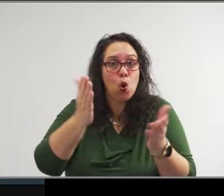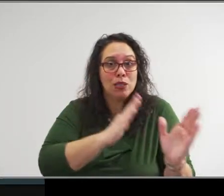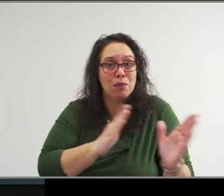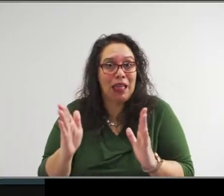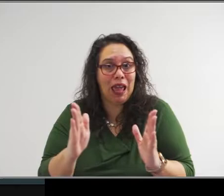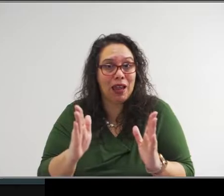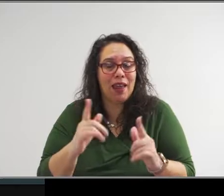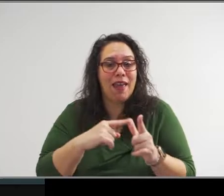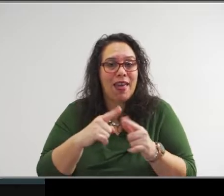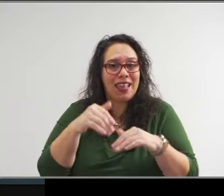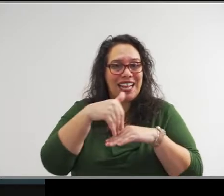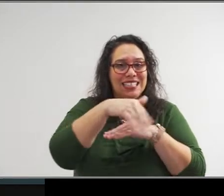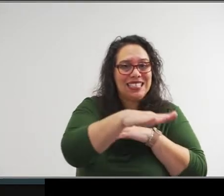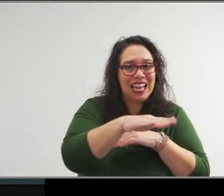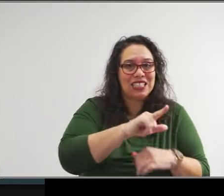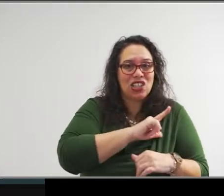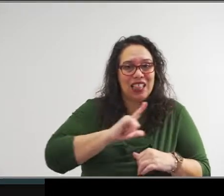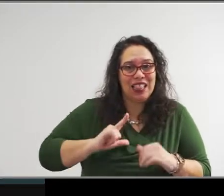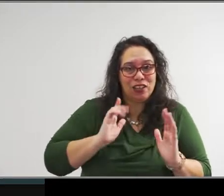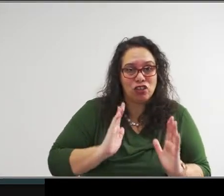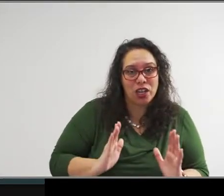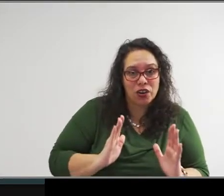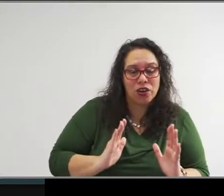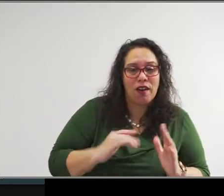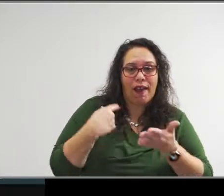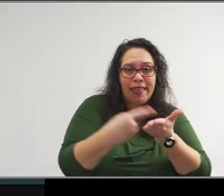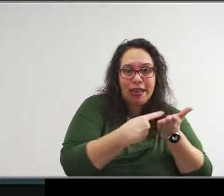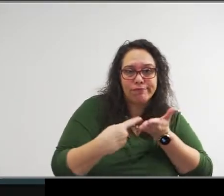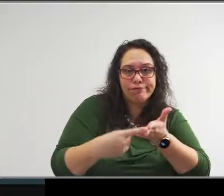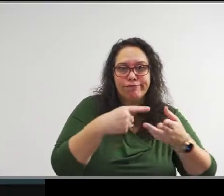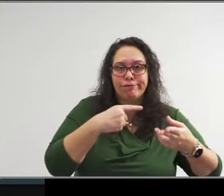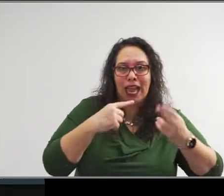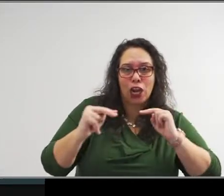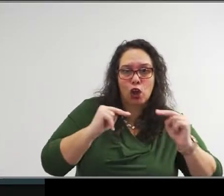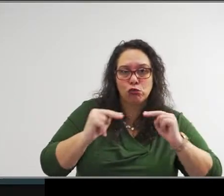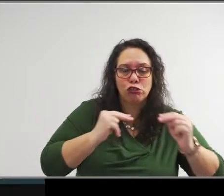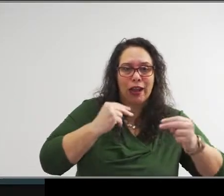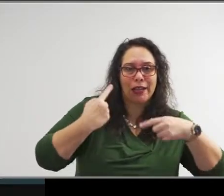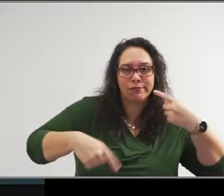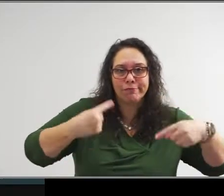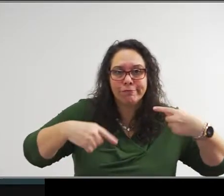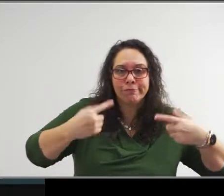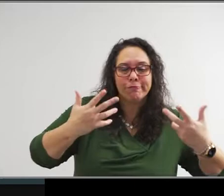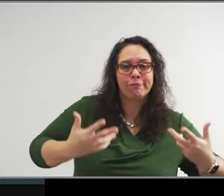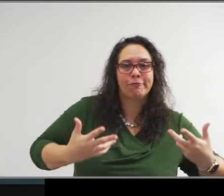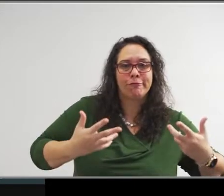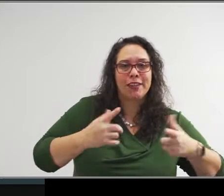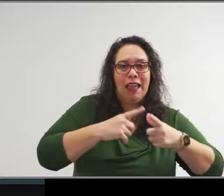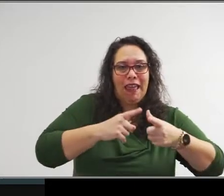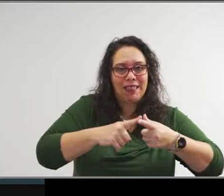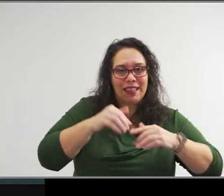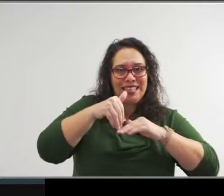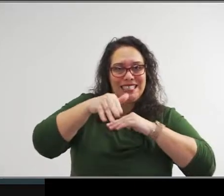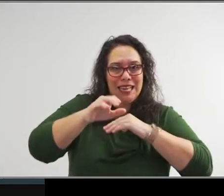So, the negotiation starts on all of that money that you just talked about that we look forward to an increase in.